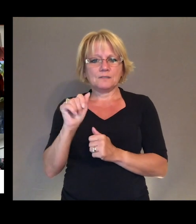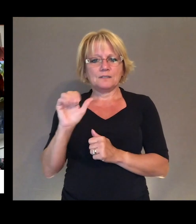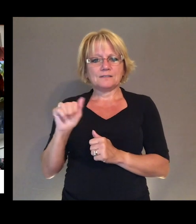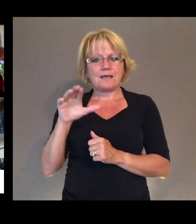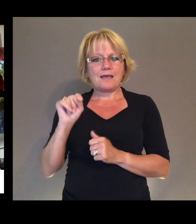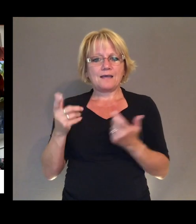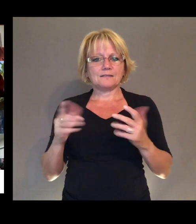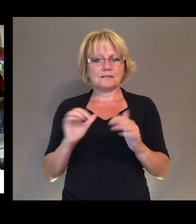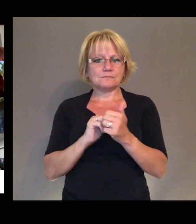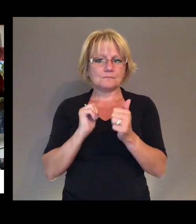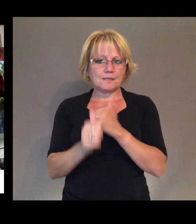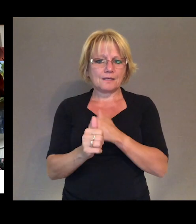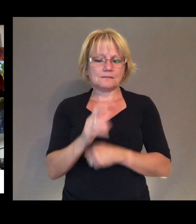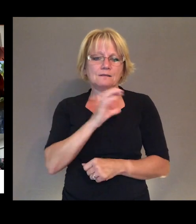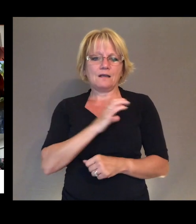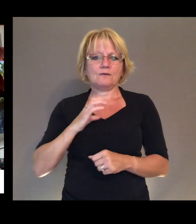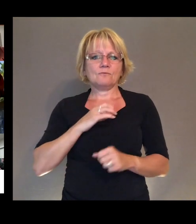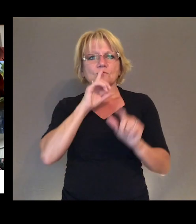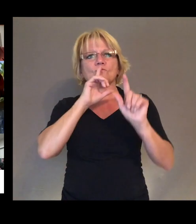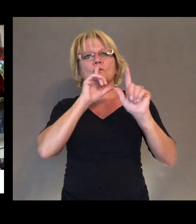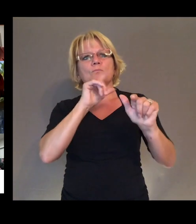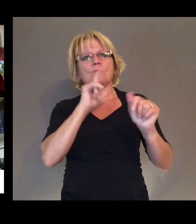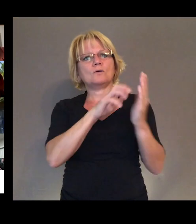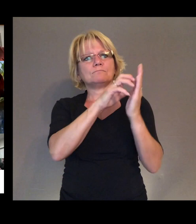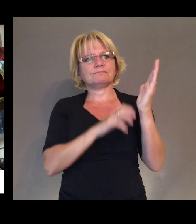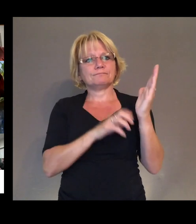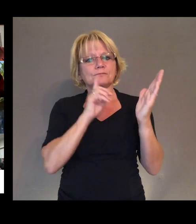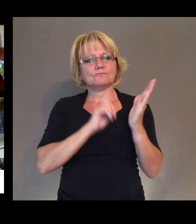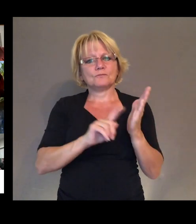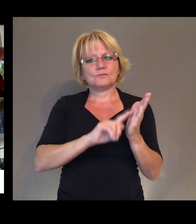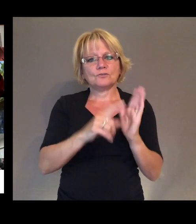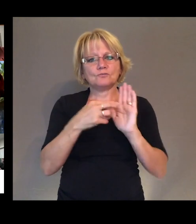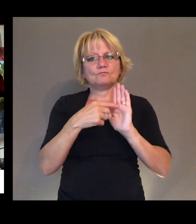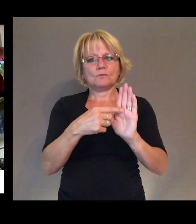Congress reports the data on, you know, representation of kids in special education.